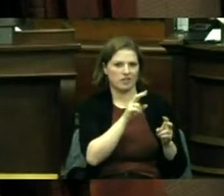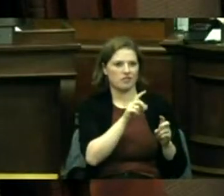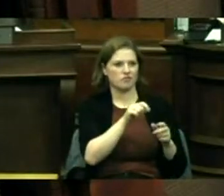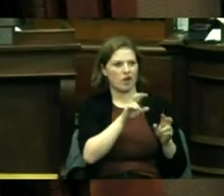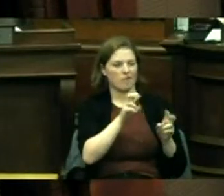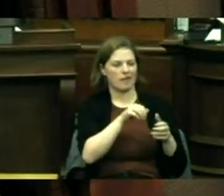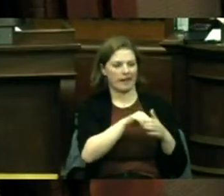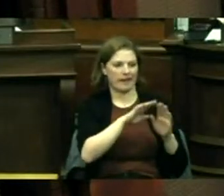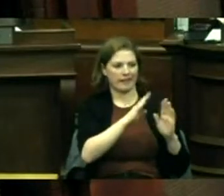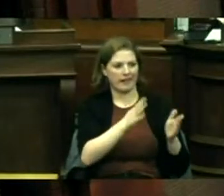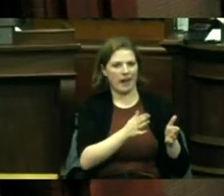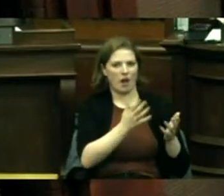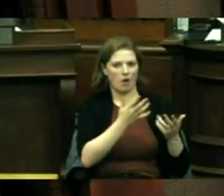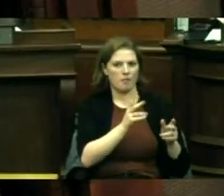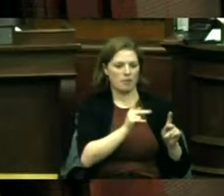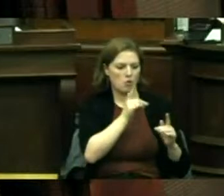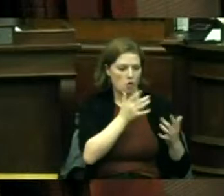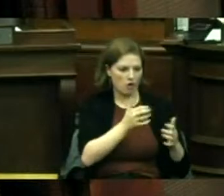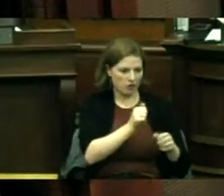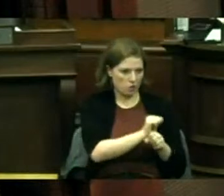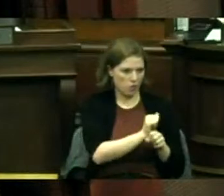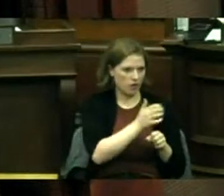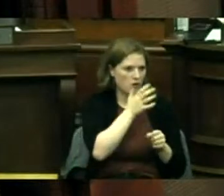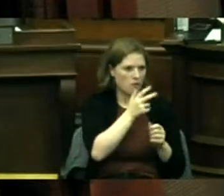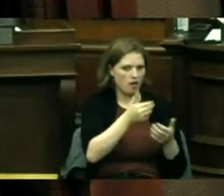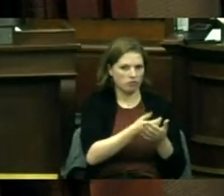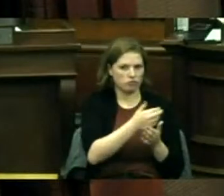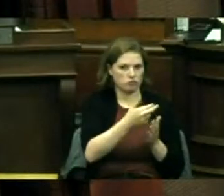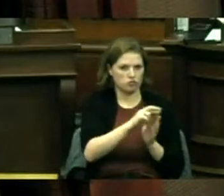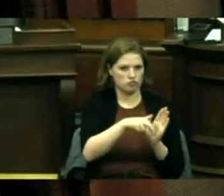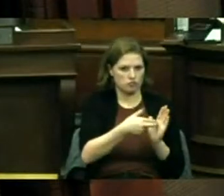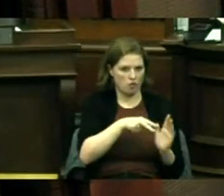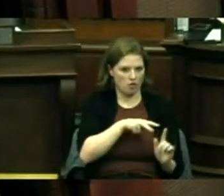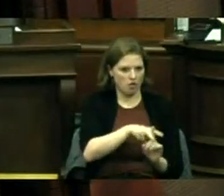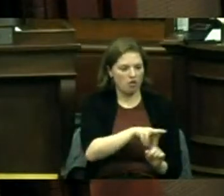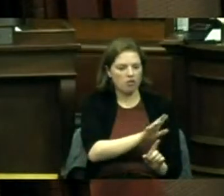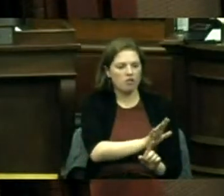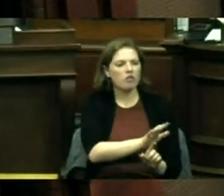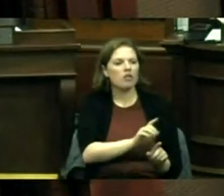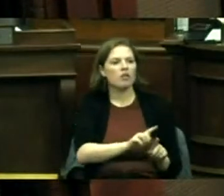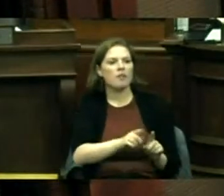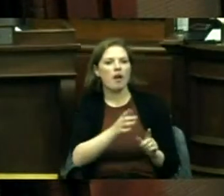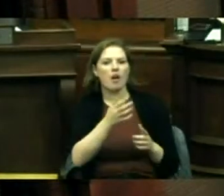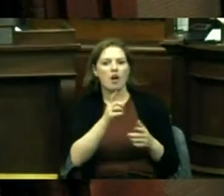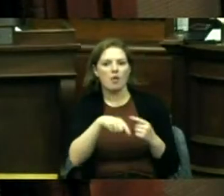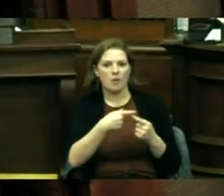to subcontract when we're going, we're not we're not hiring in-house to work with kids in